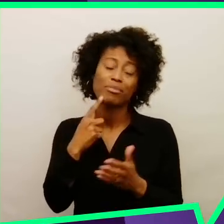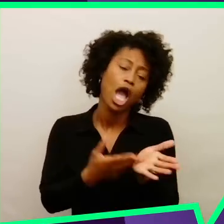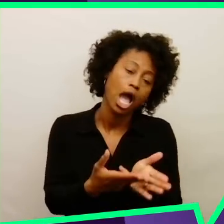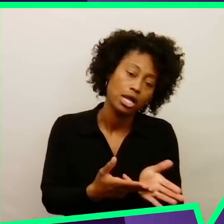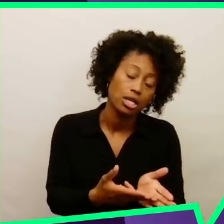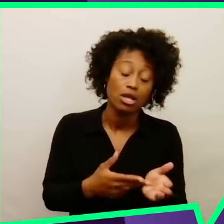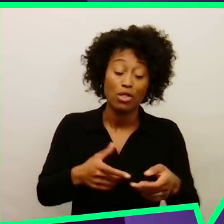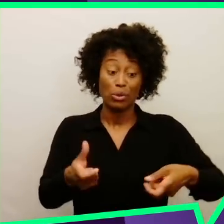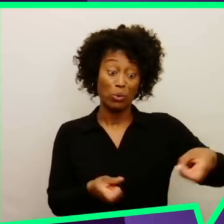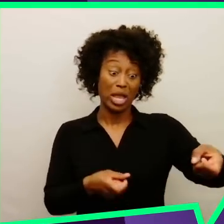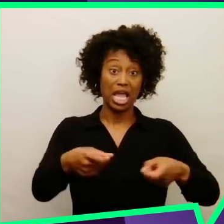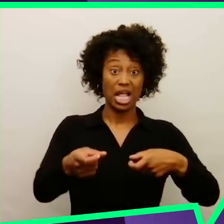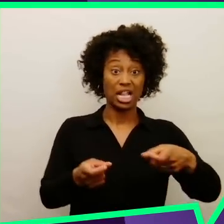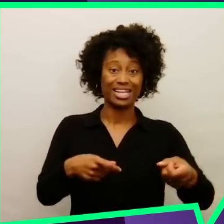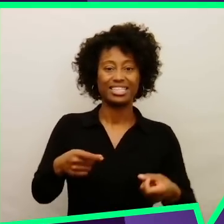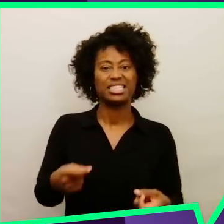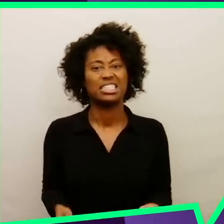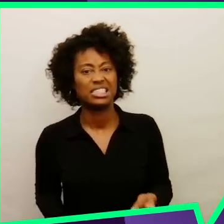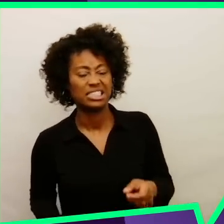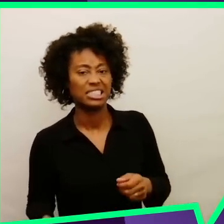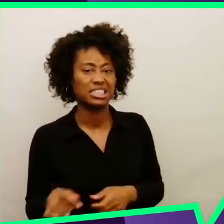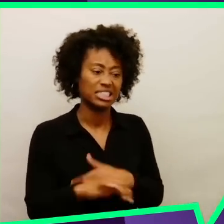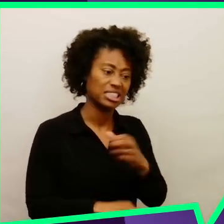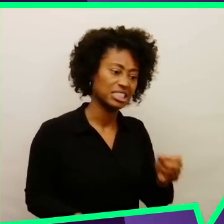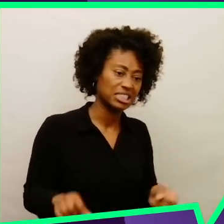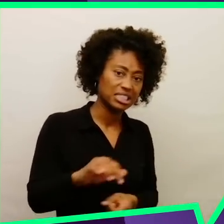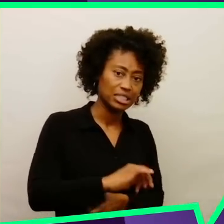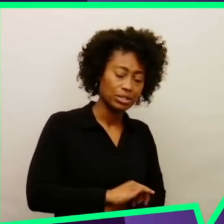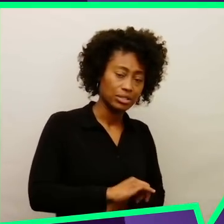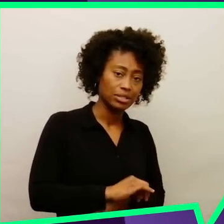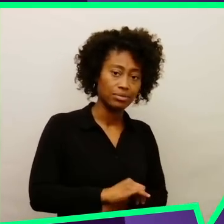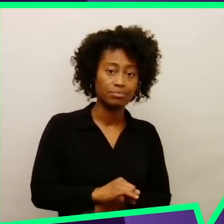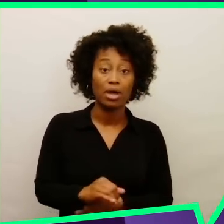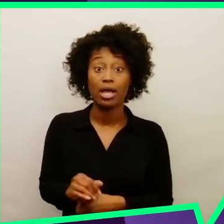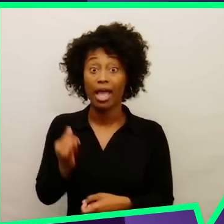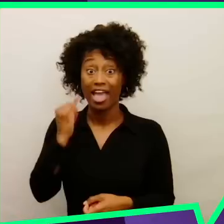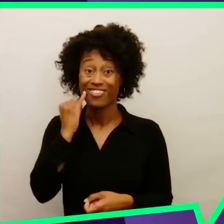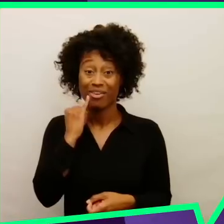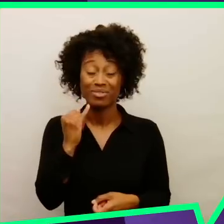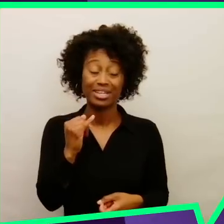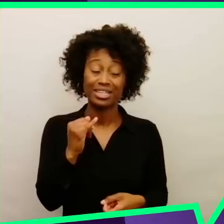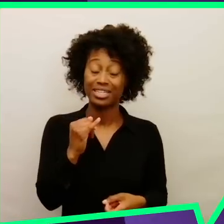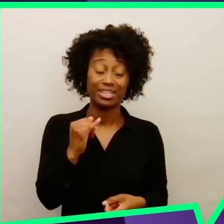The wheel-- for example, if I try to spin the wheel, it's just--